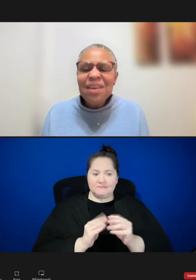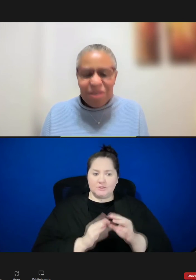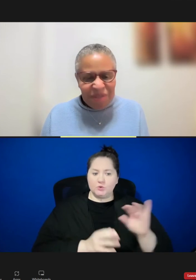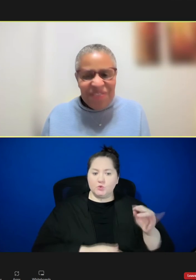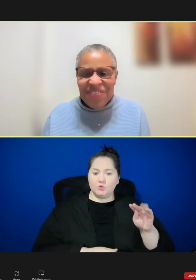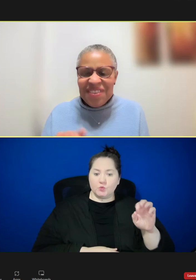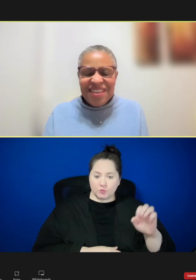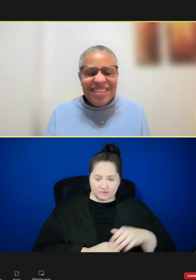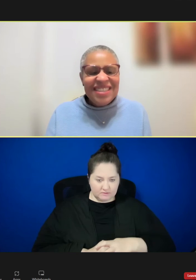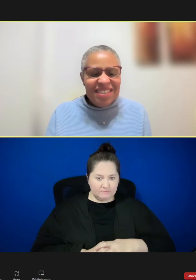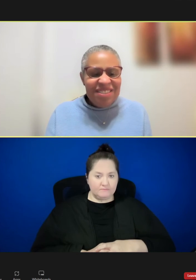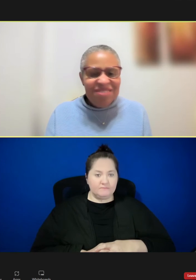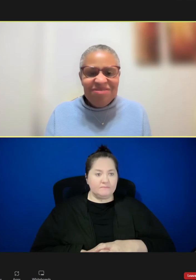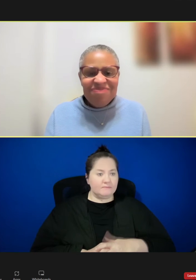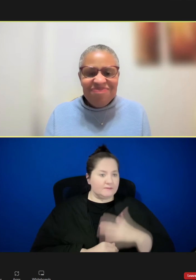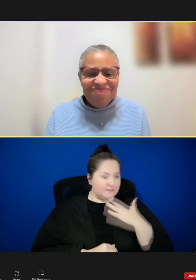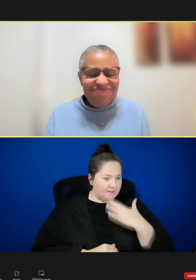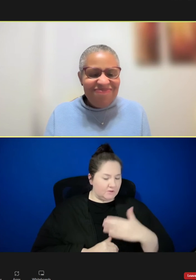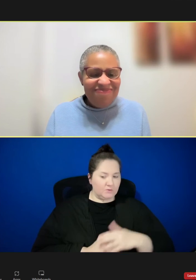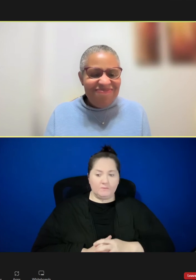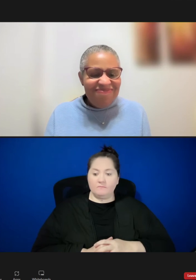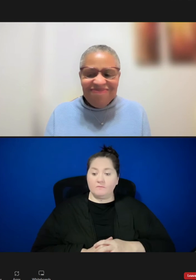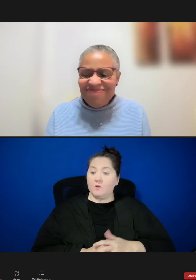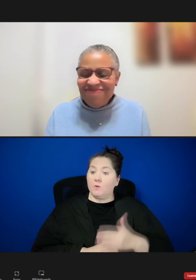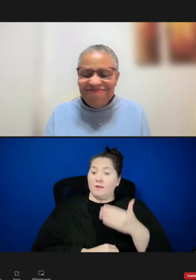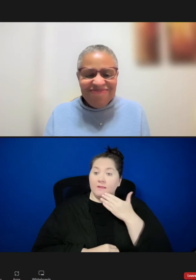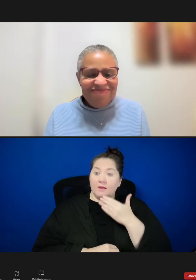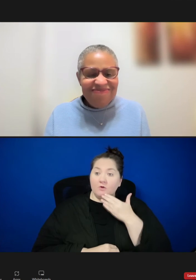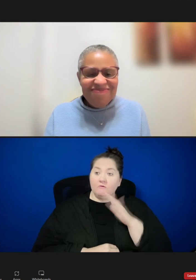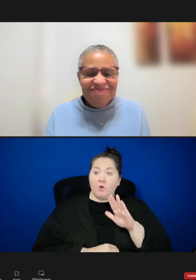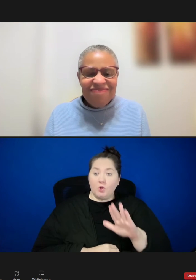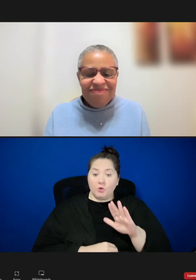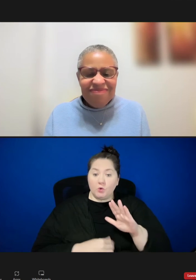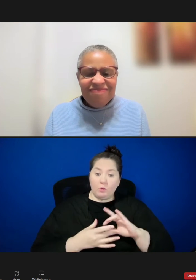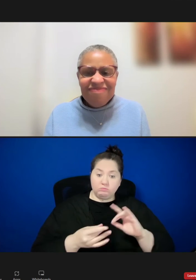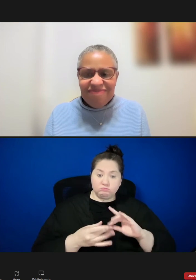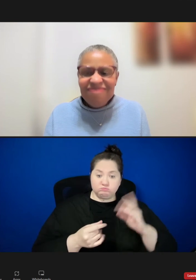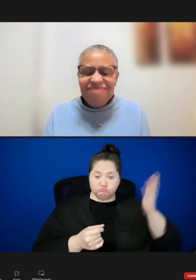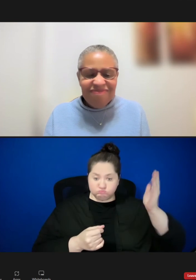Jewel Mullen: Thank you. Robert Hopkins, Jr.: All right. Well, thank you for your presentation. I don't